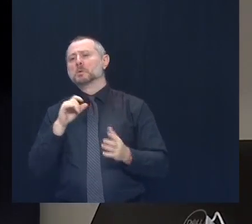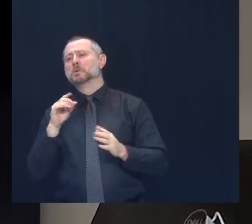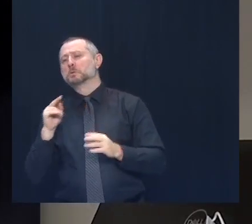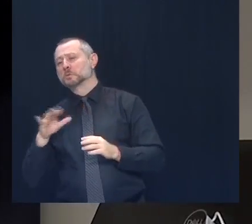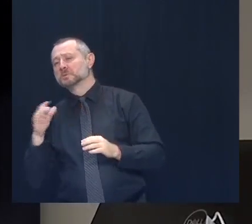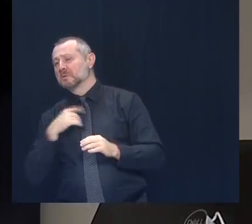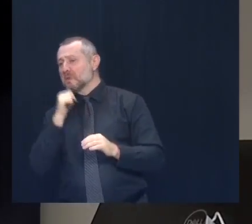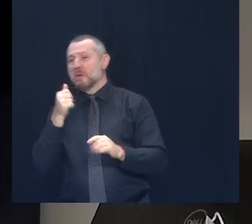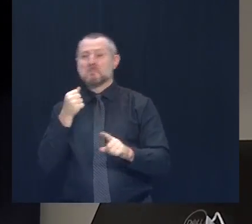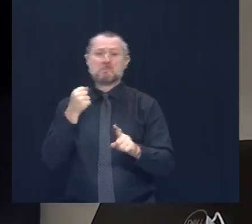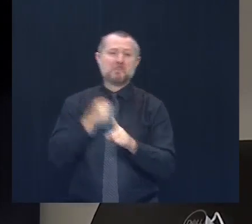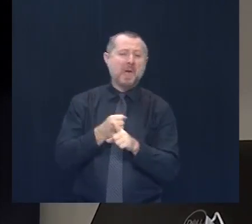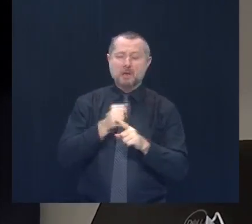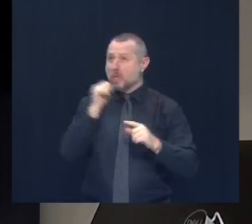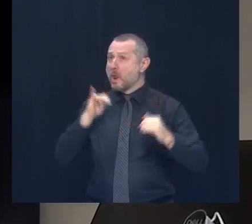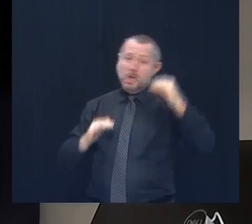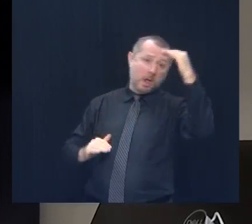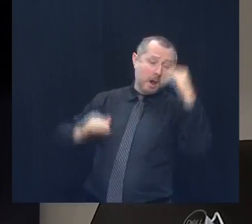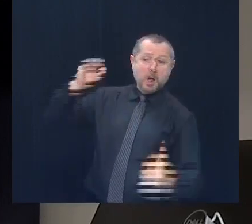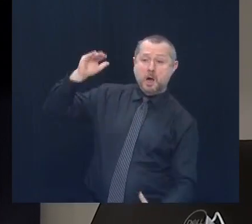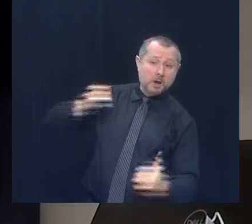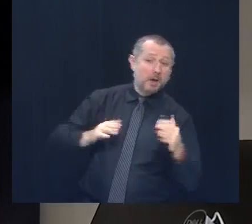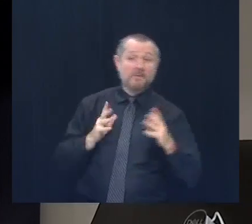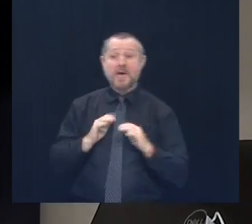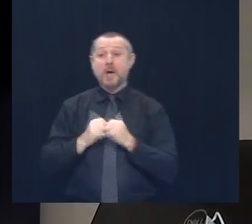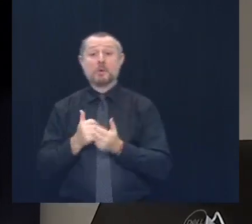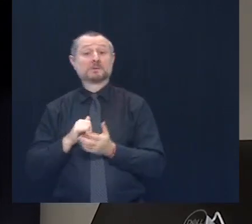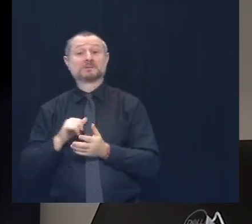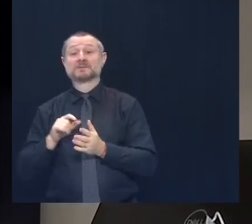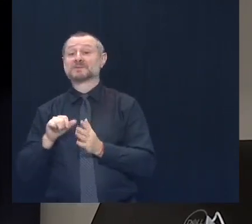AVERAGE FOR BOTH THE CITIES AND THE SthQáK IT IS DIFFERENT.